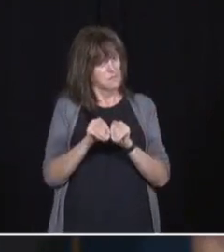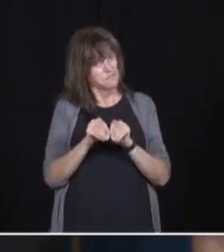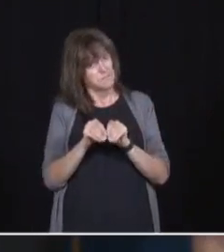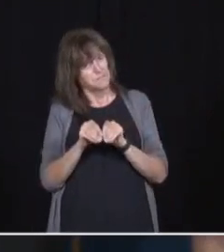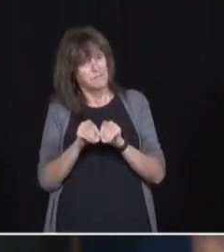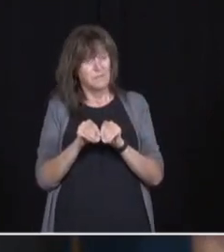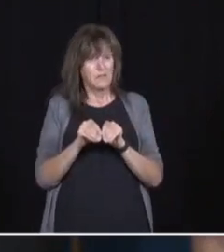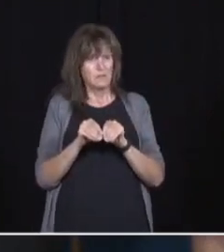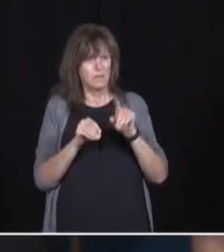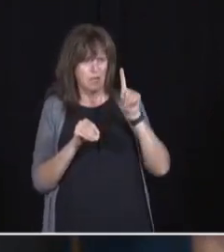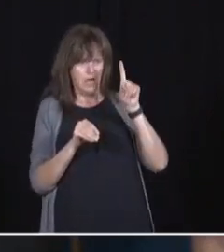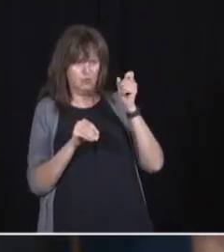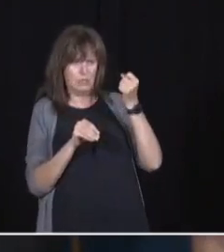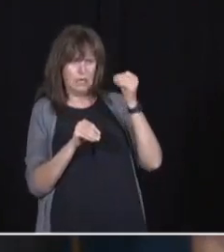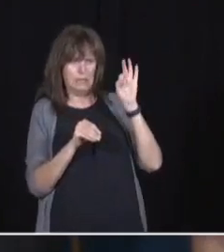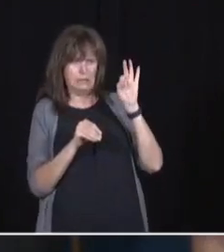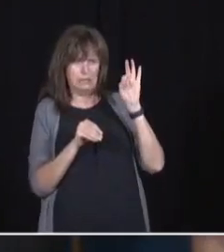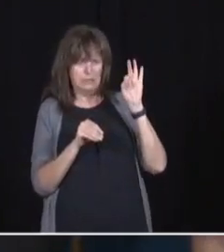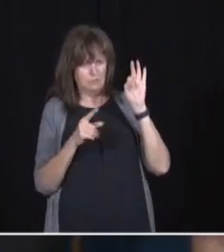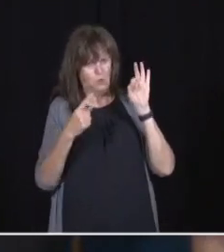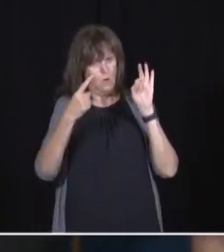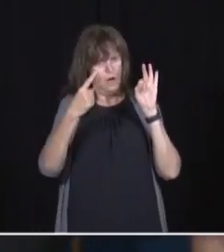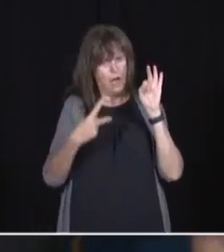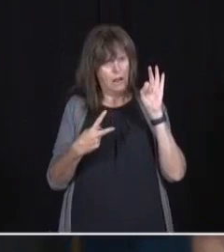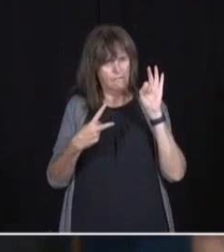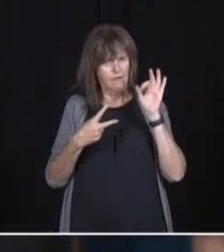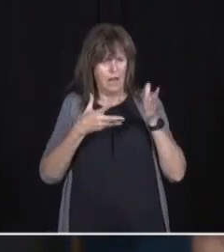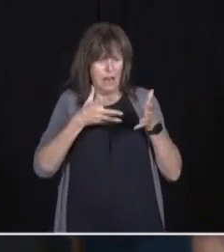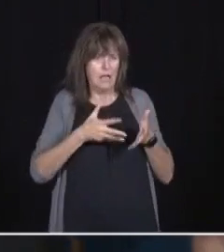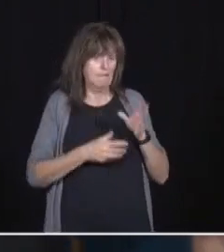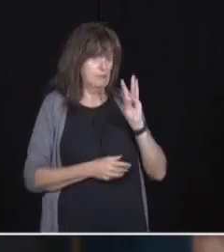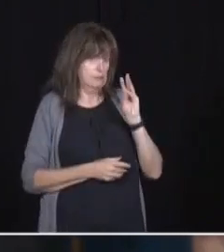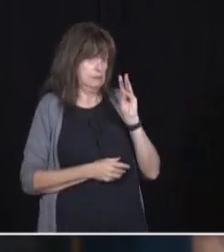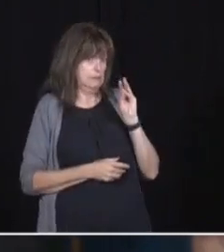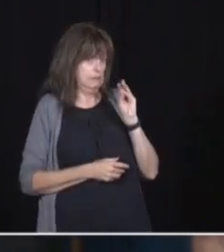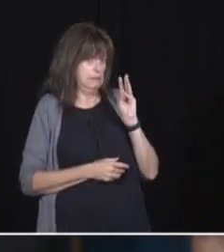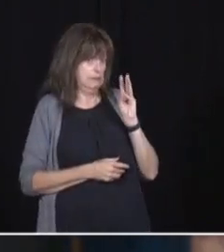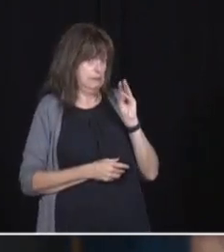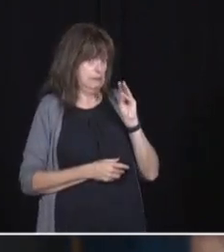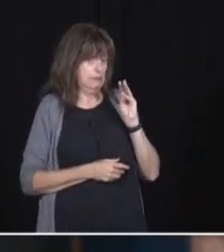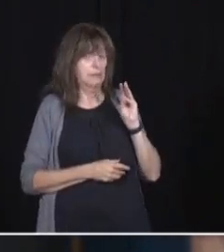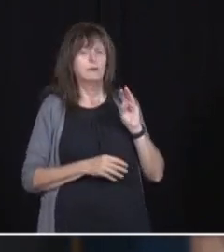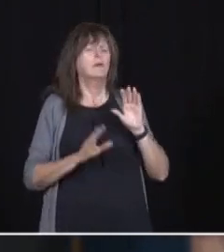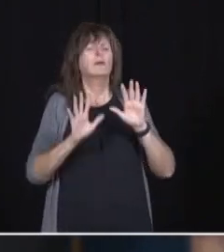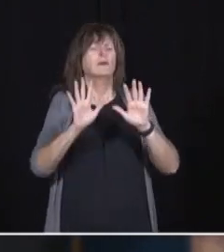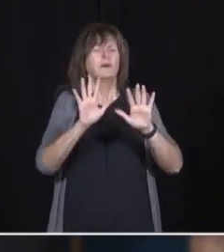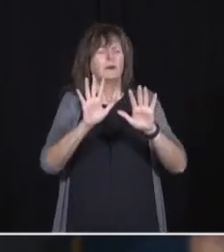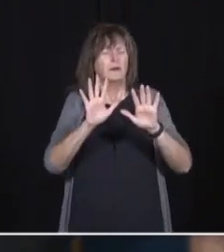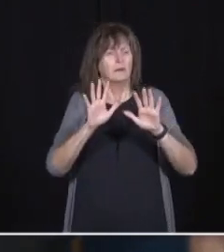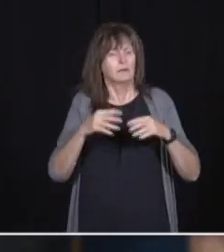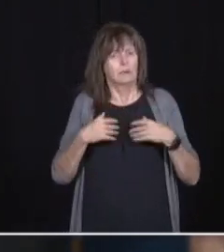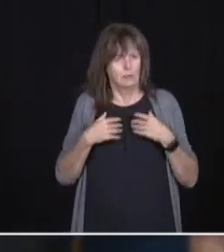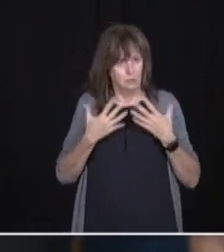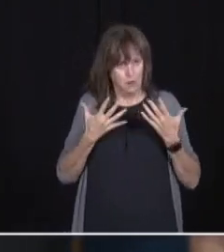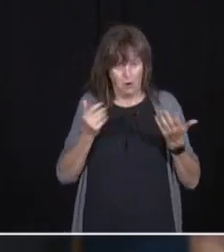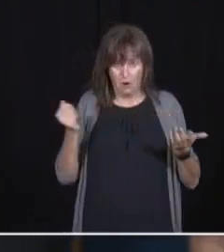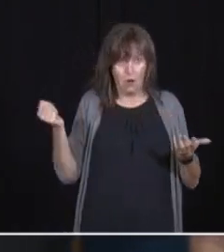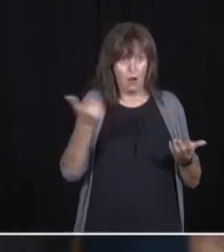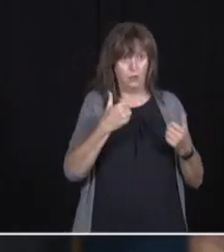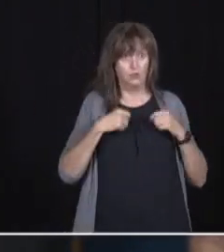To get tested. So if you look at two regions. You have 40 in Essex. 28 in Toronto. That is more than half.